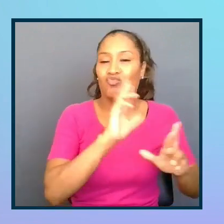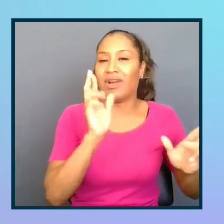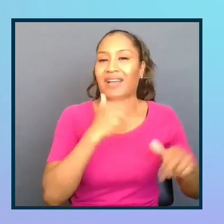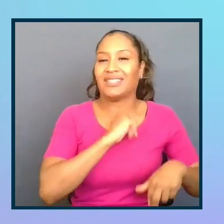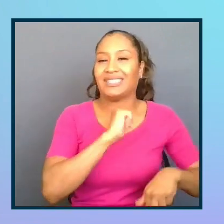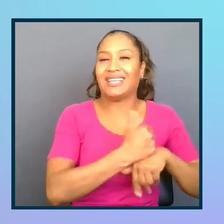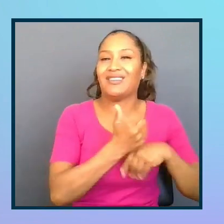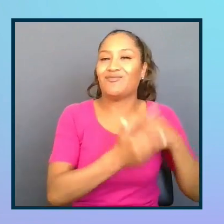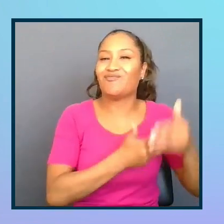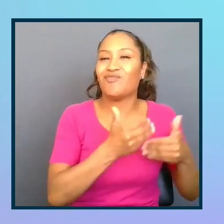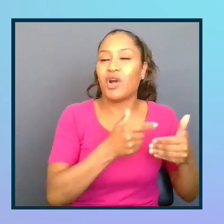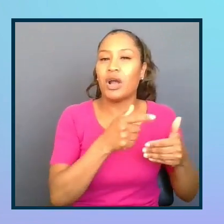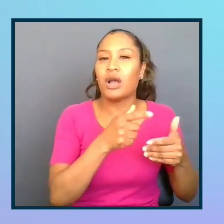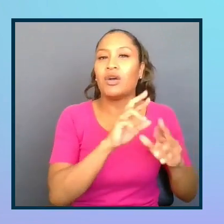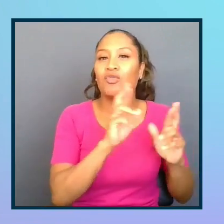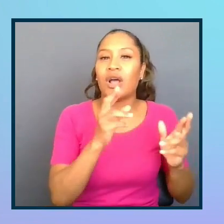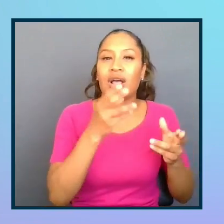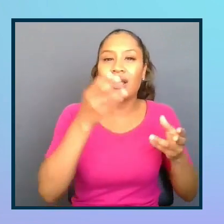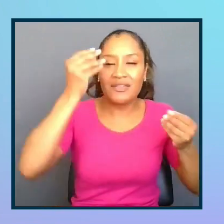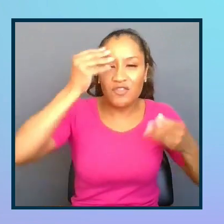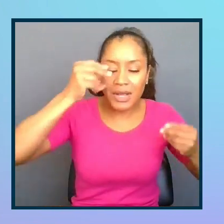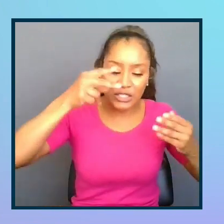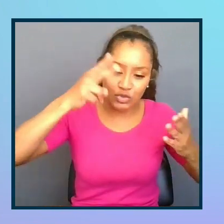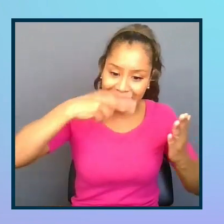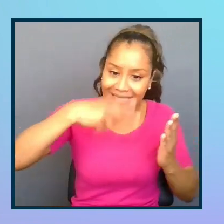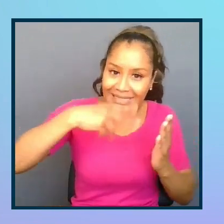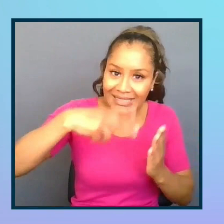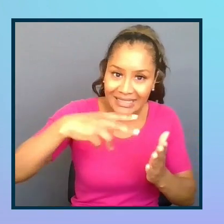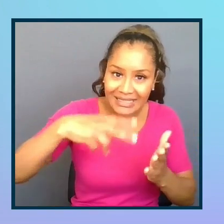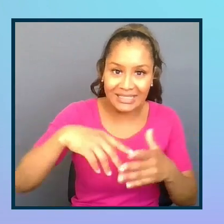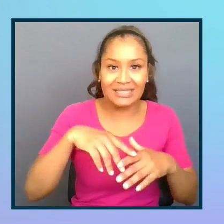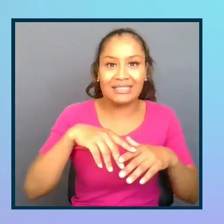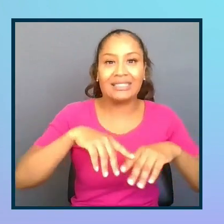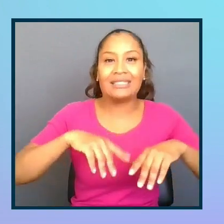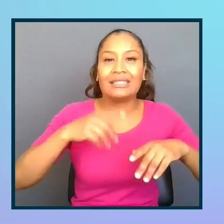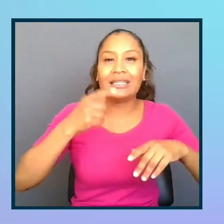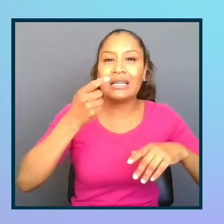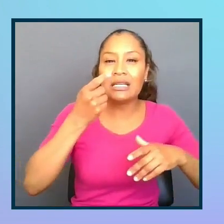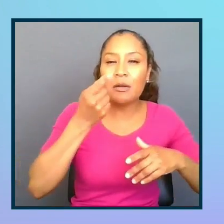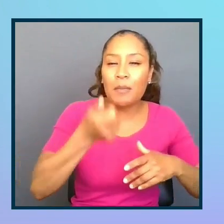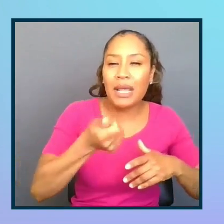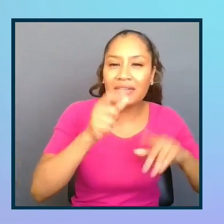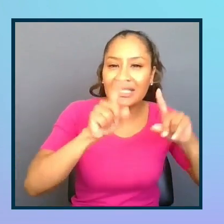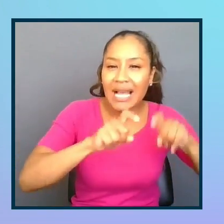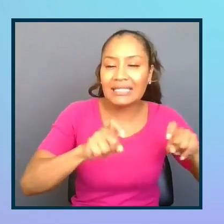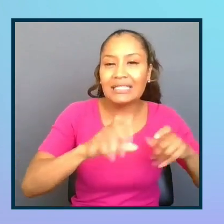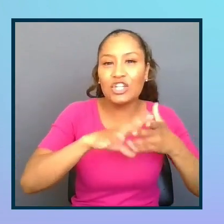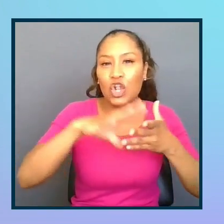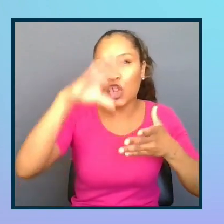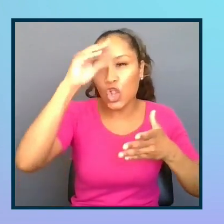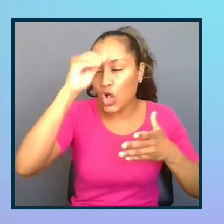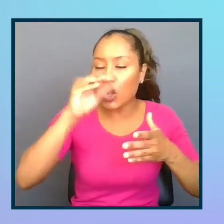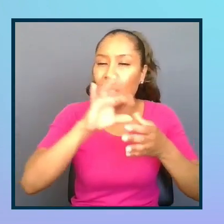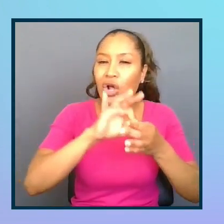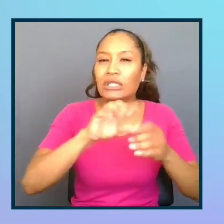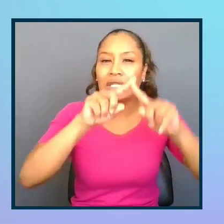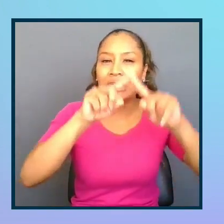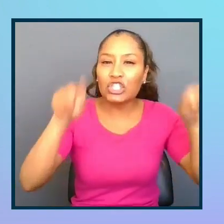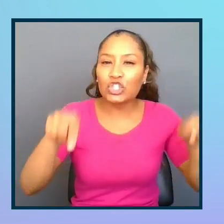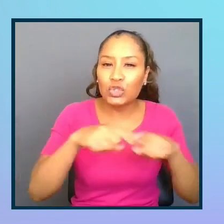read all our information, do a bit of testing, learn about the screen readers. This is how we do our designs